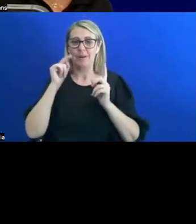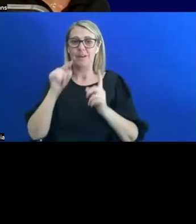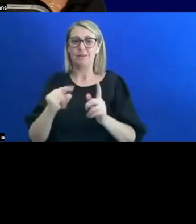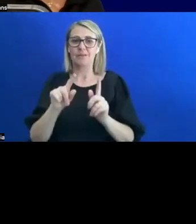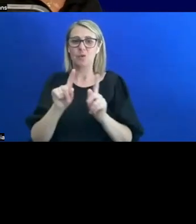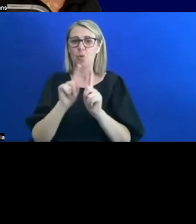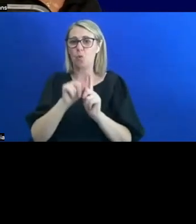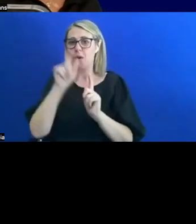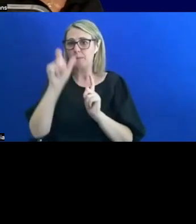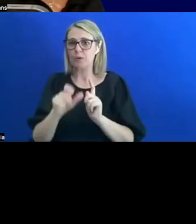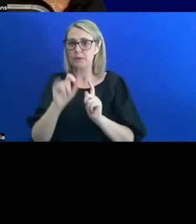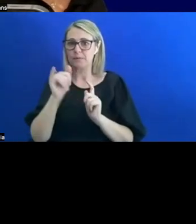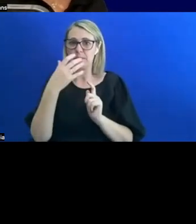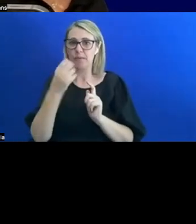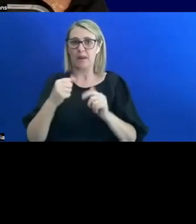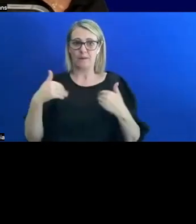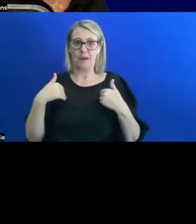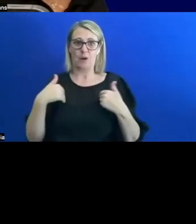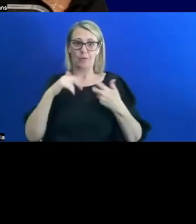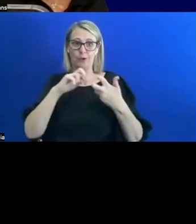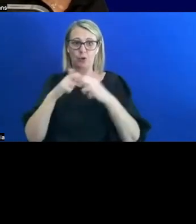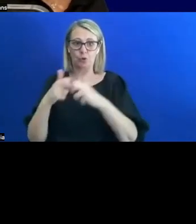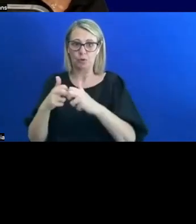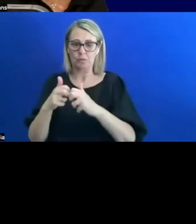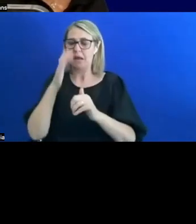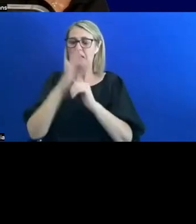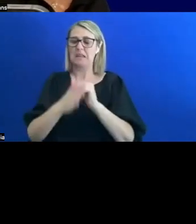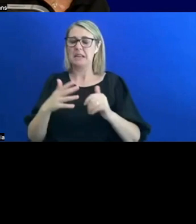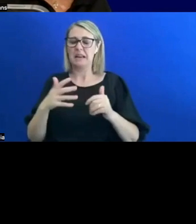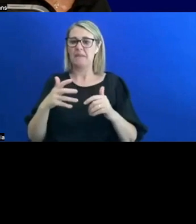significant health issues but never complains of discomfort because it is